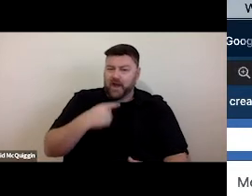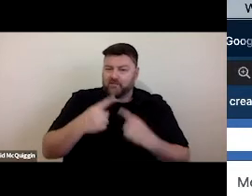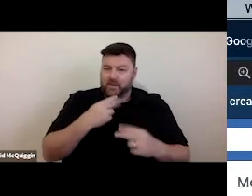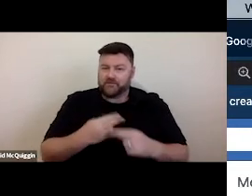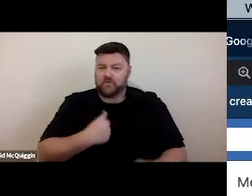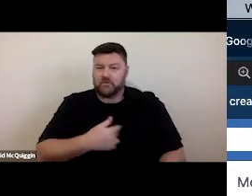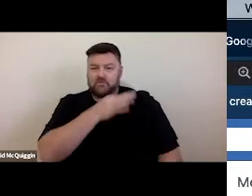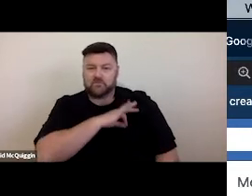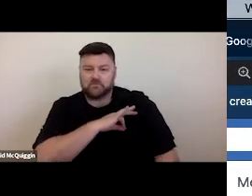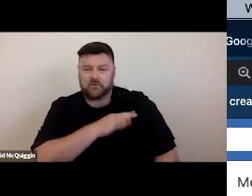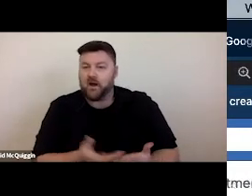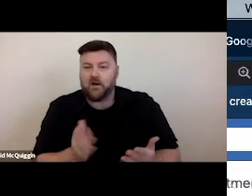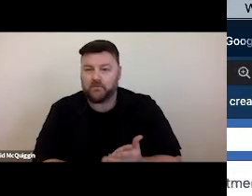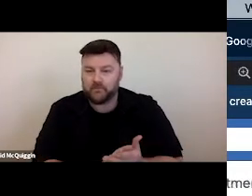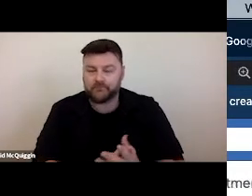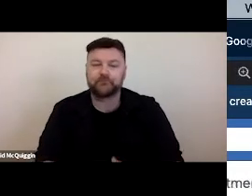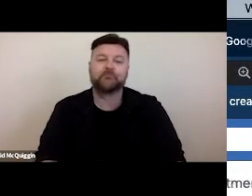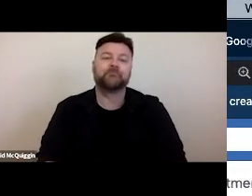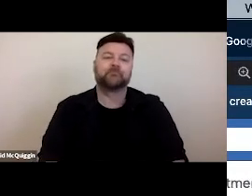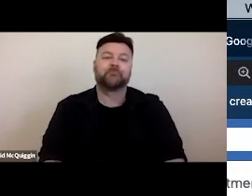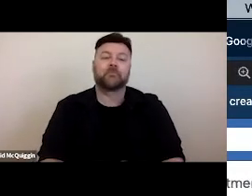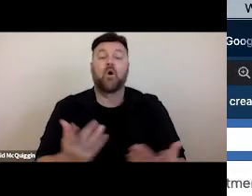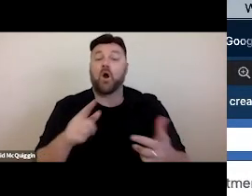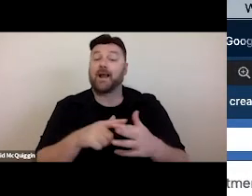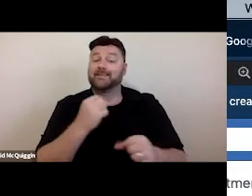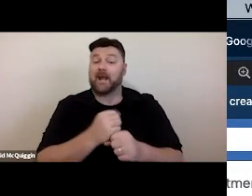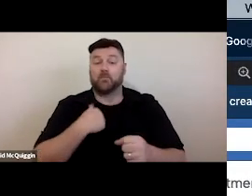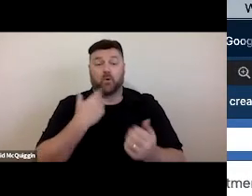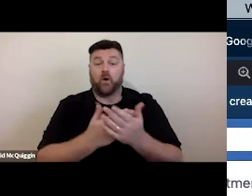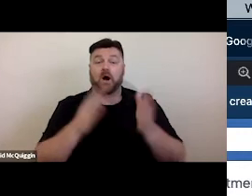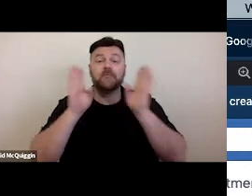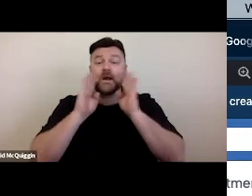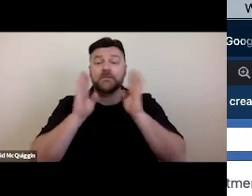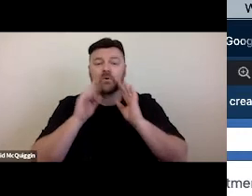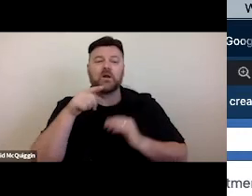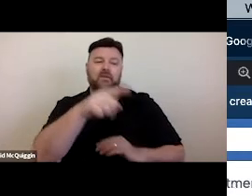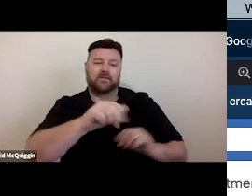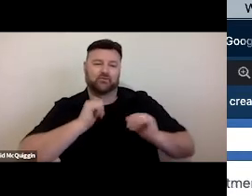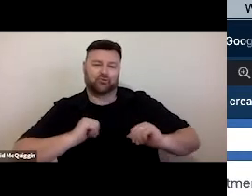I'm on my Facebook page, and this is just a little training page. This -